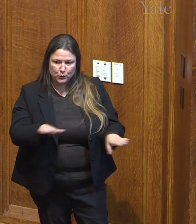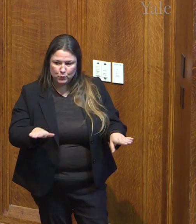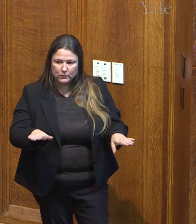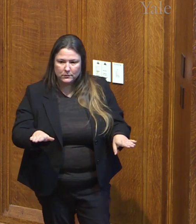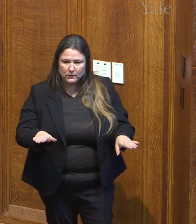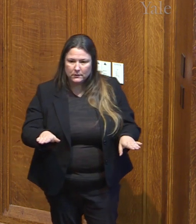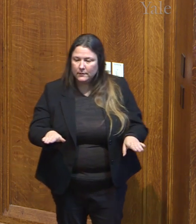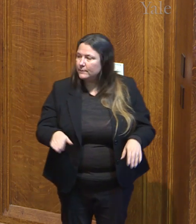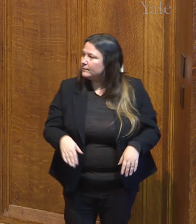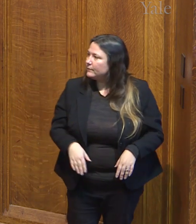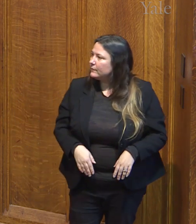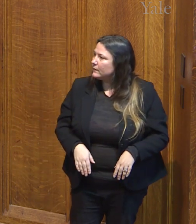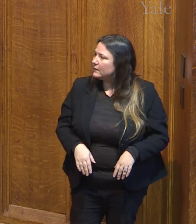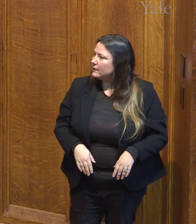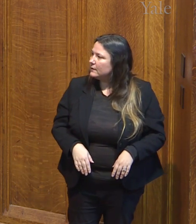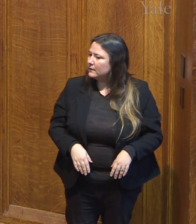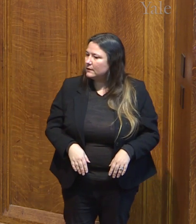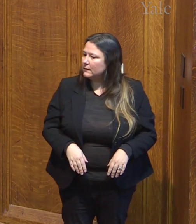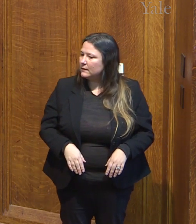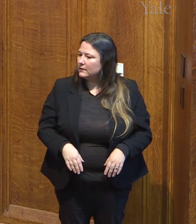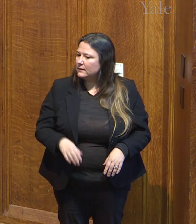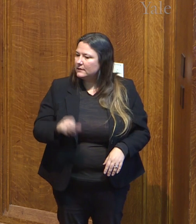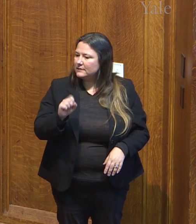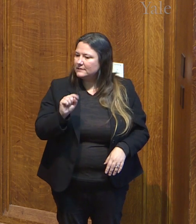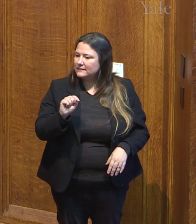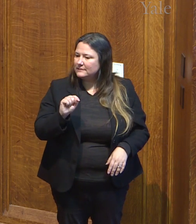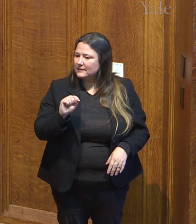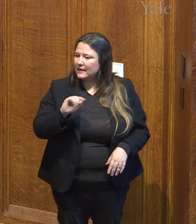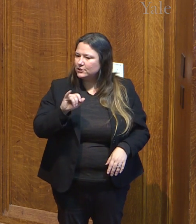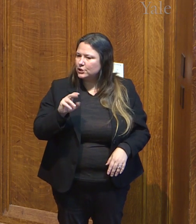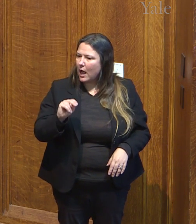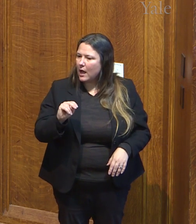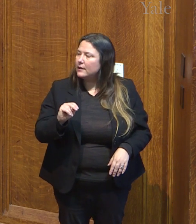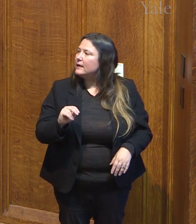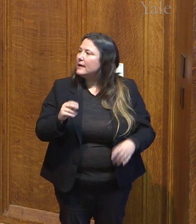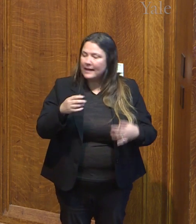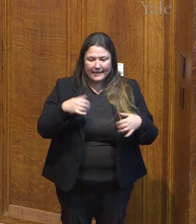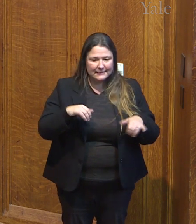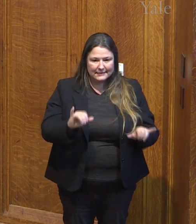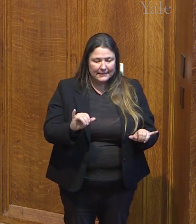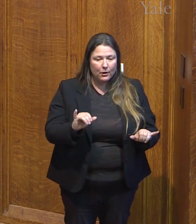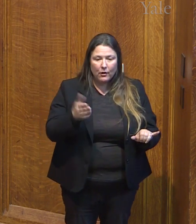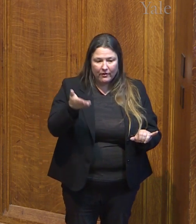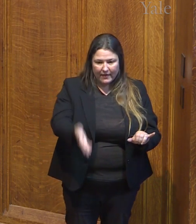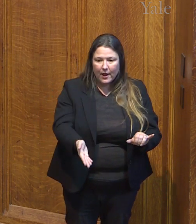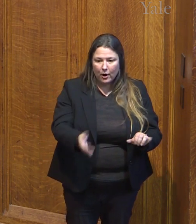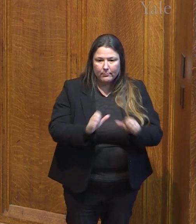called Saint-Jacques. It was to become and today remains the beacon of the age of the Enlightenment.